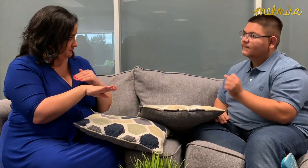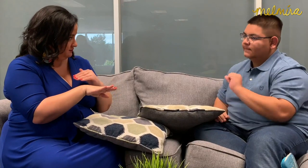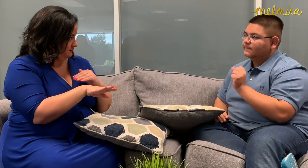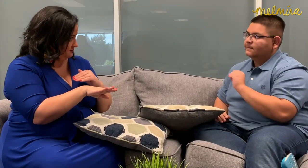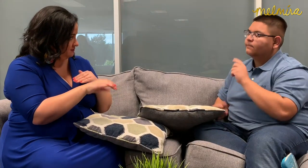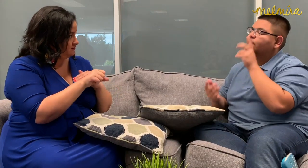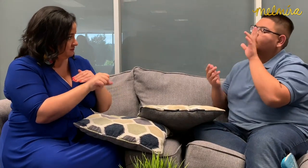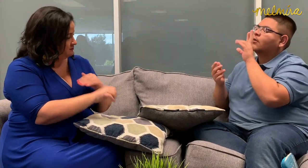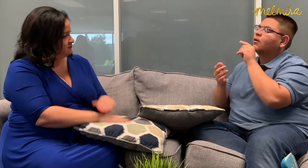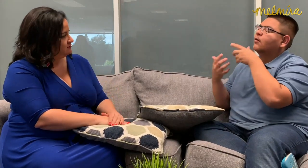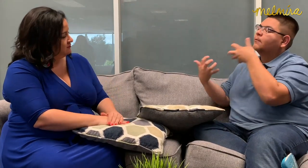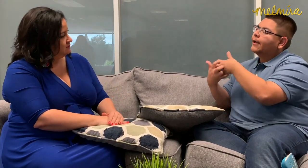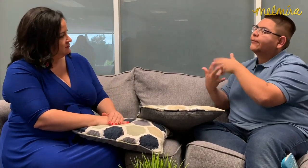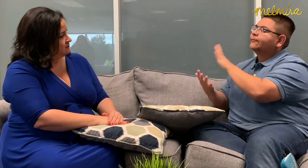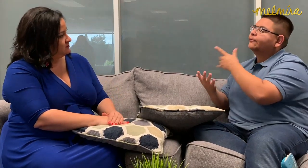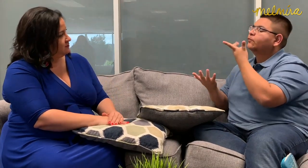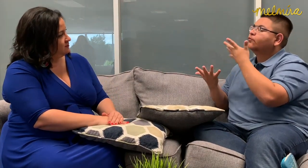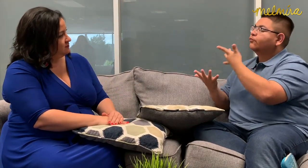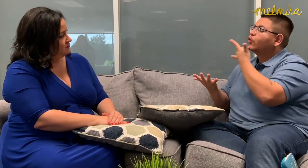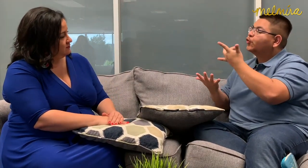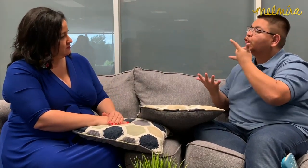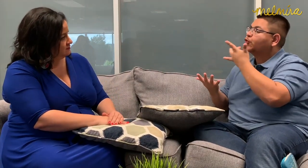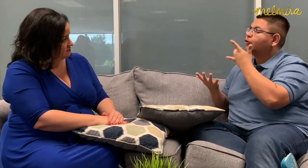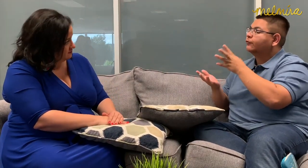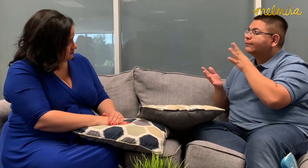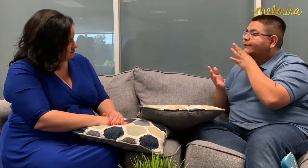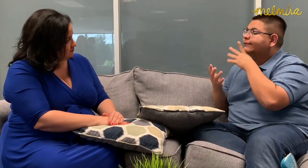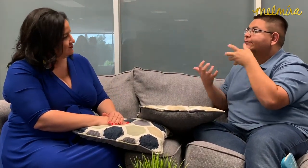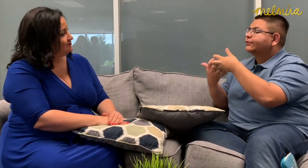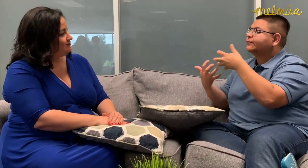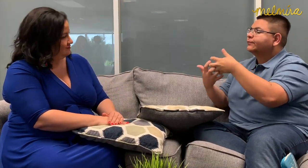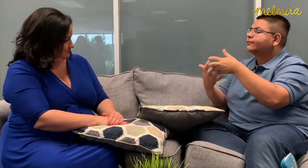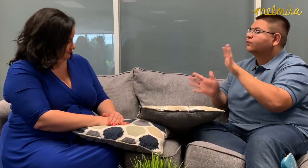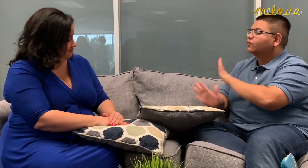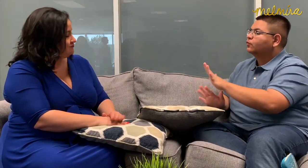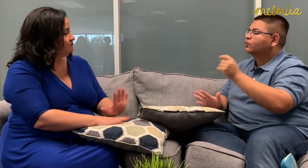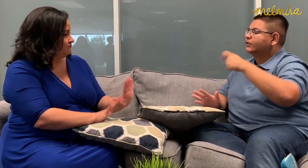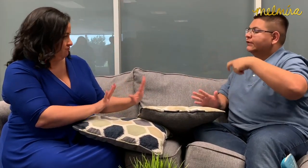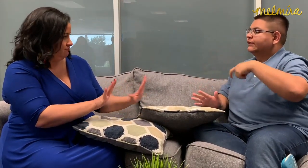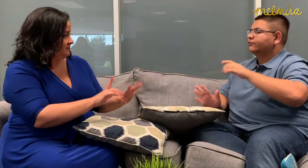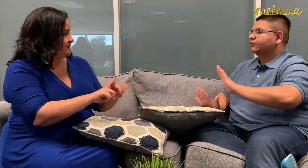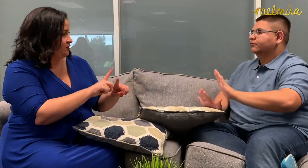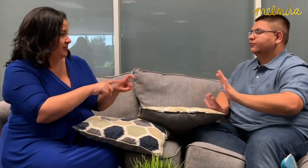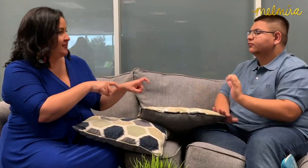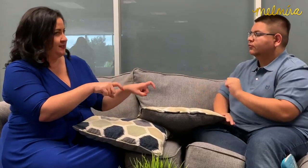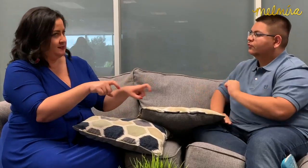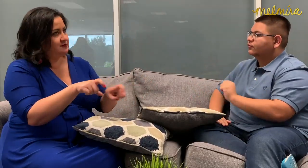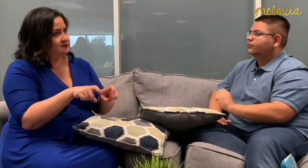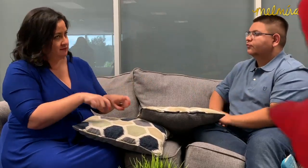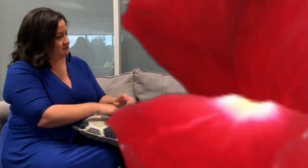Yes, and also to meet their communcation needs.